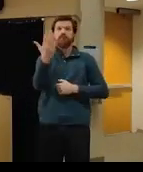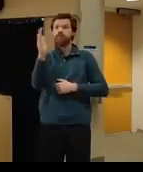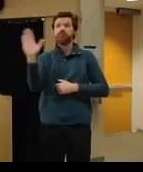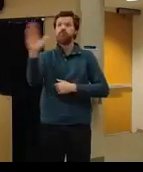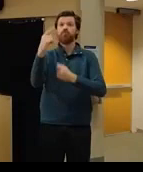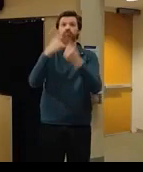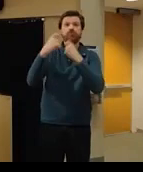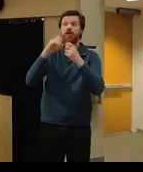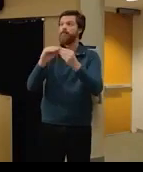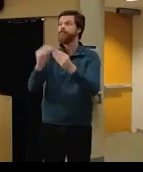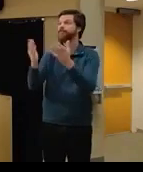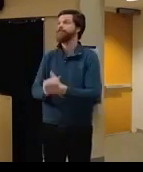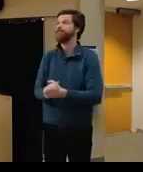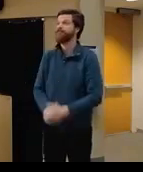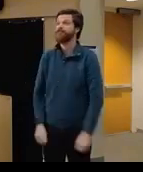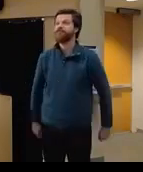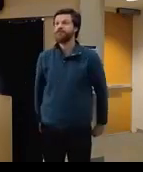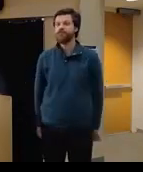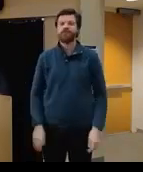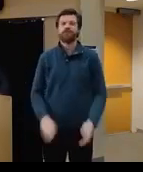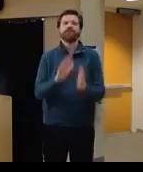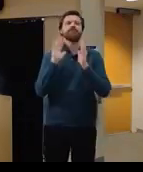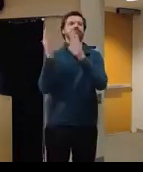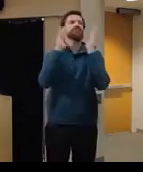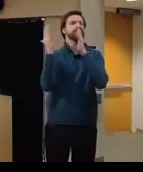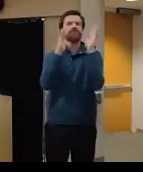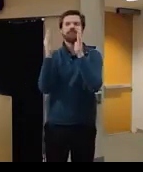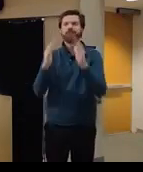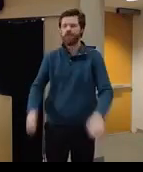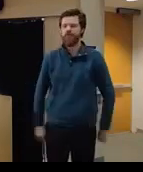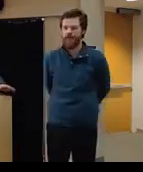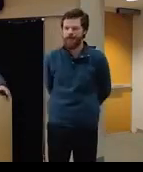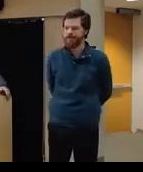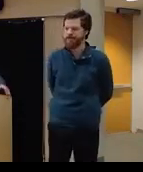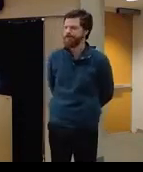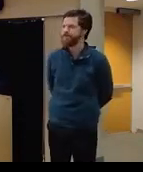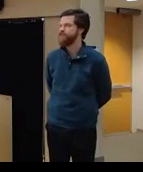have thank